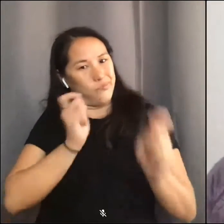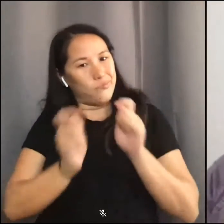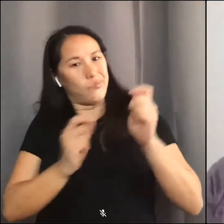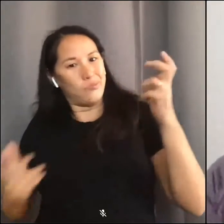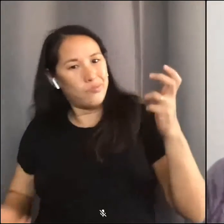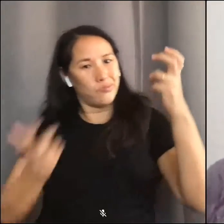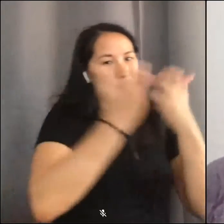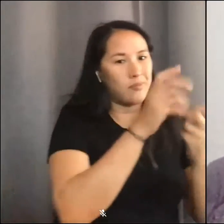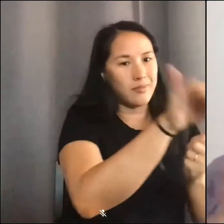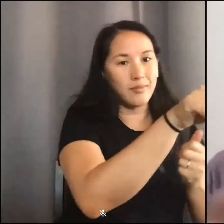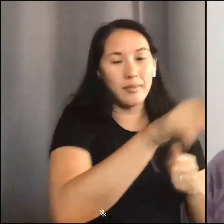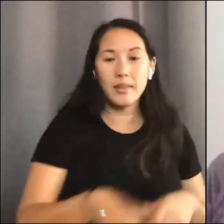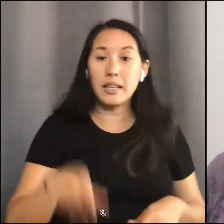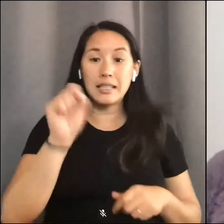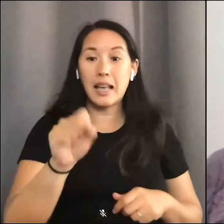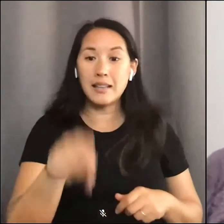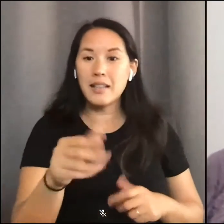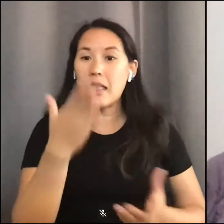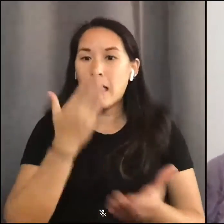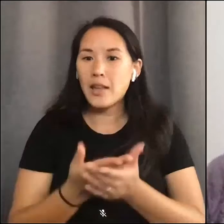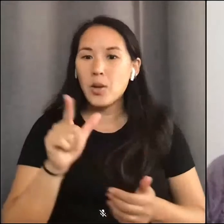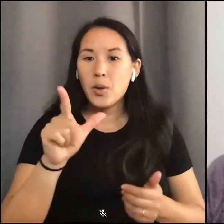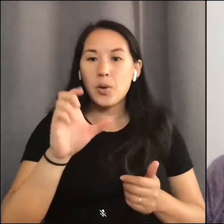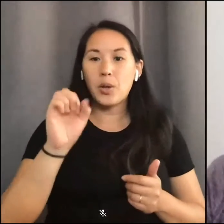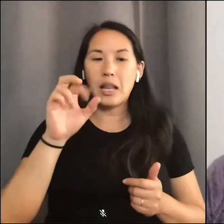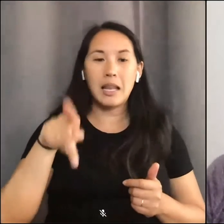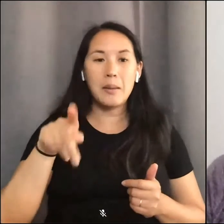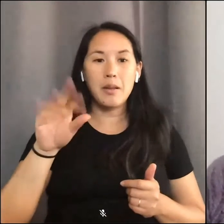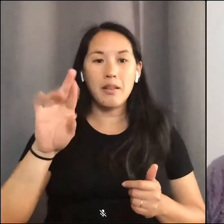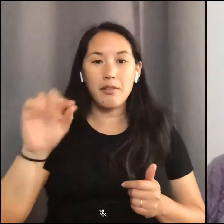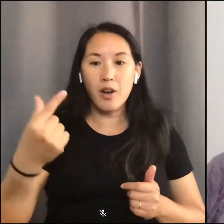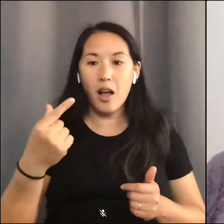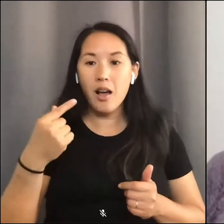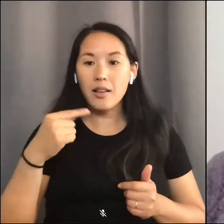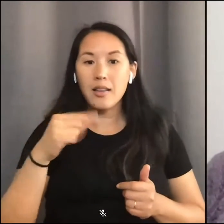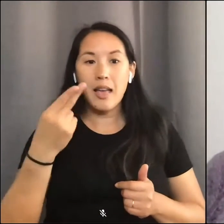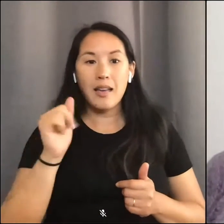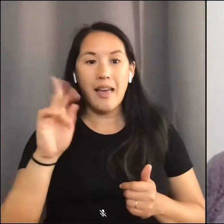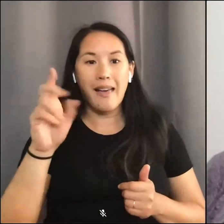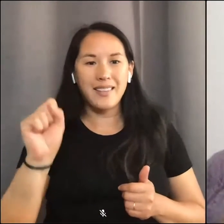uh yes leapfrog hacks thanks for sharing that in the uh in the in the chat um so those are